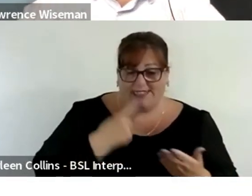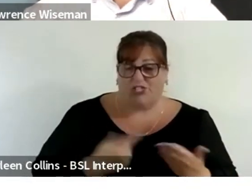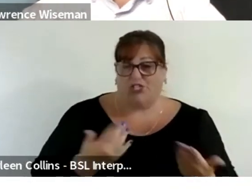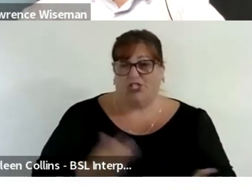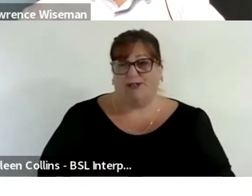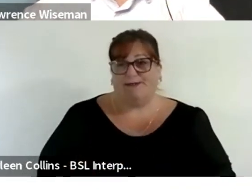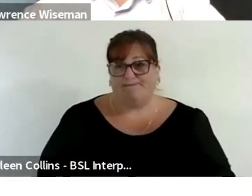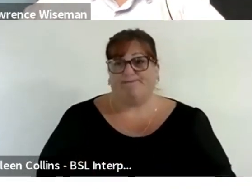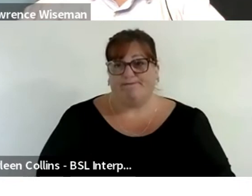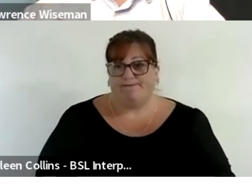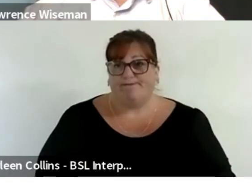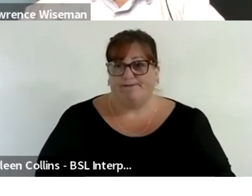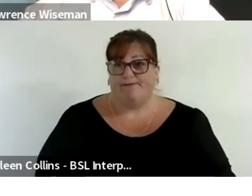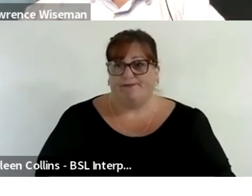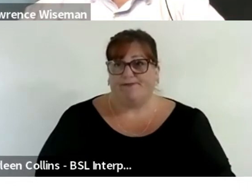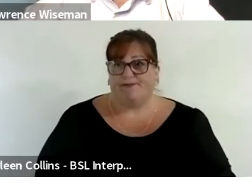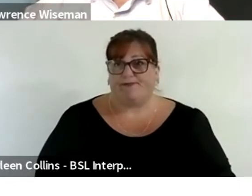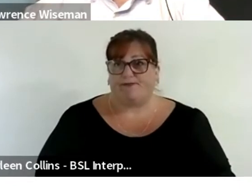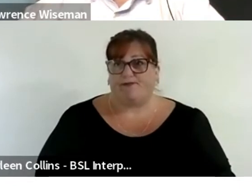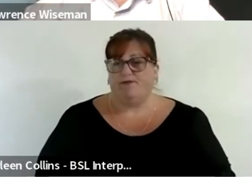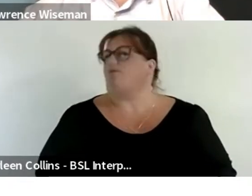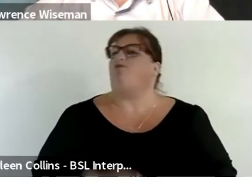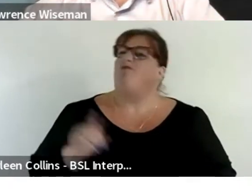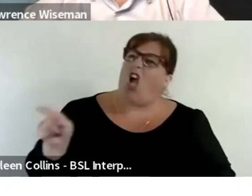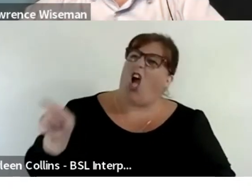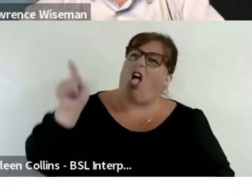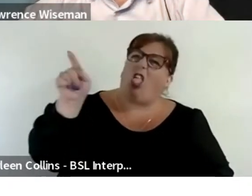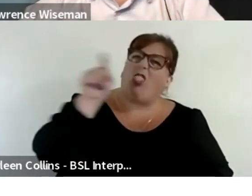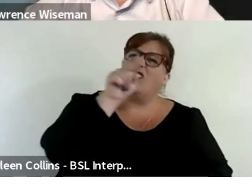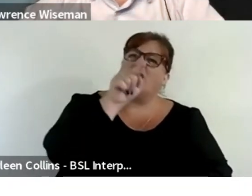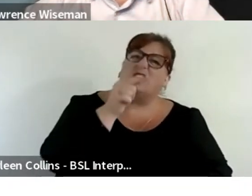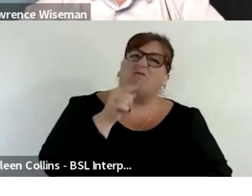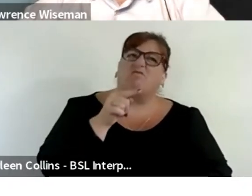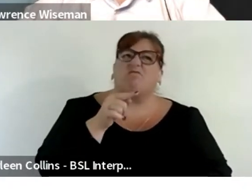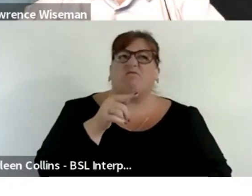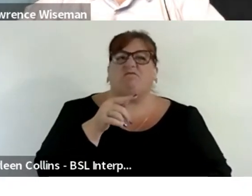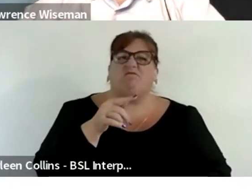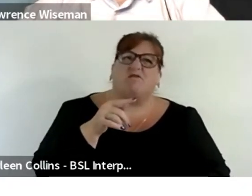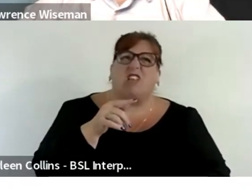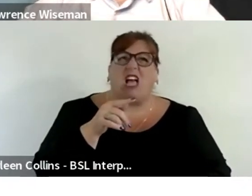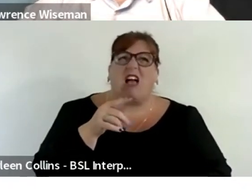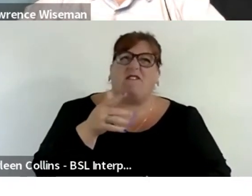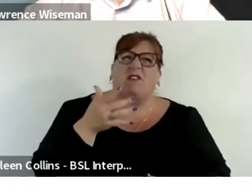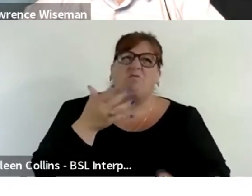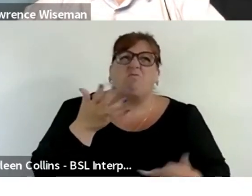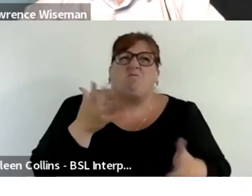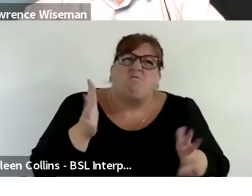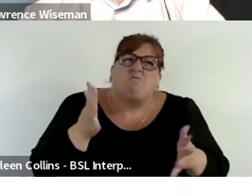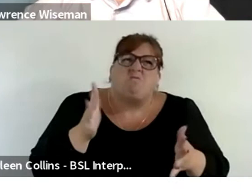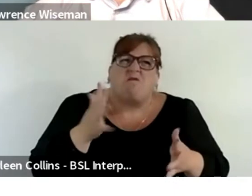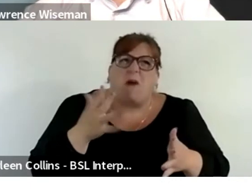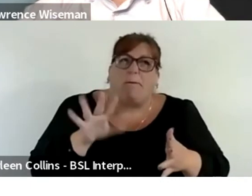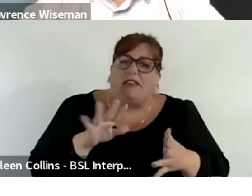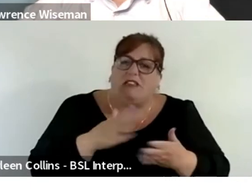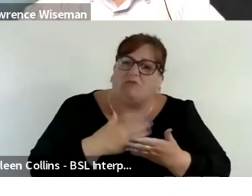At other places I have shared it. I think what has changed is, one, my confidence.